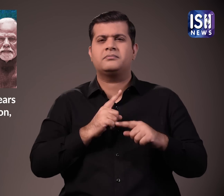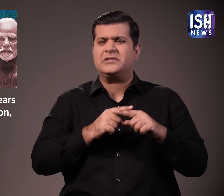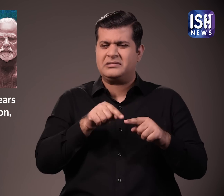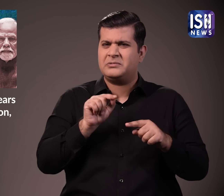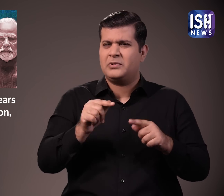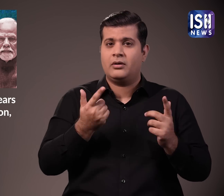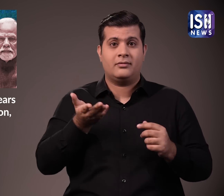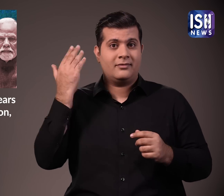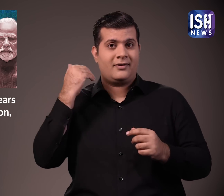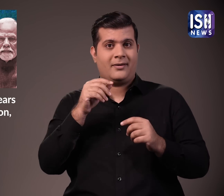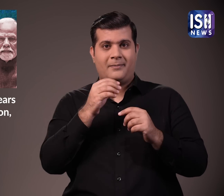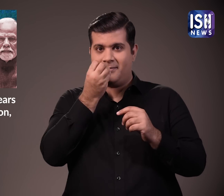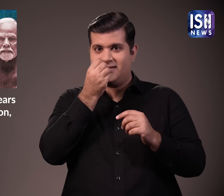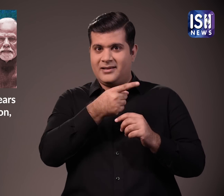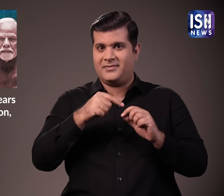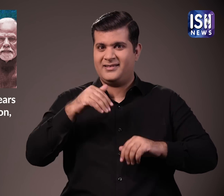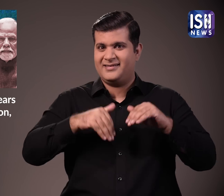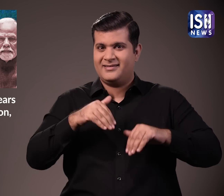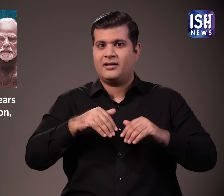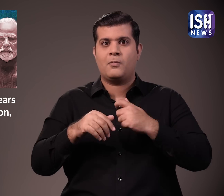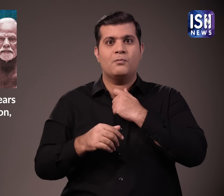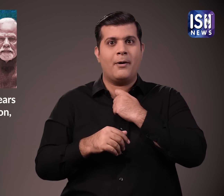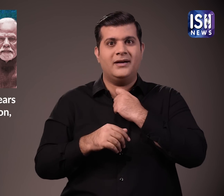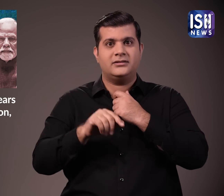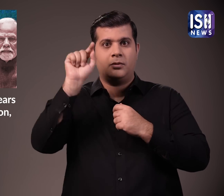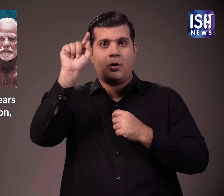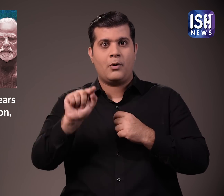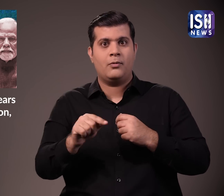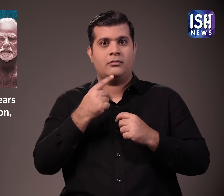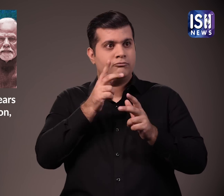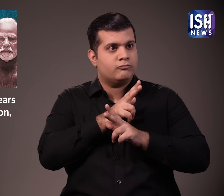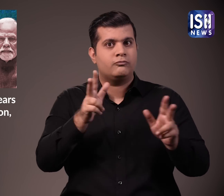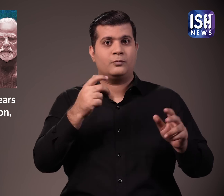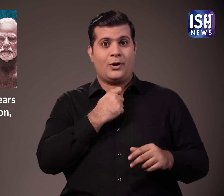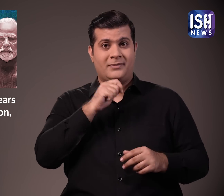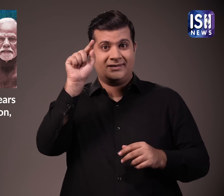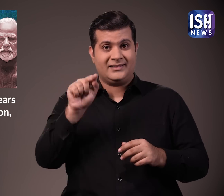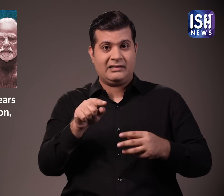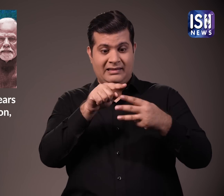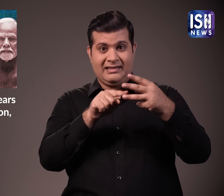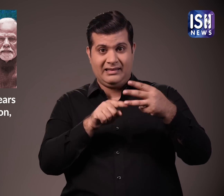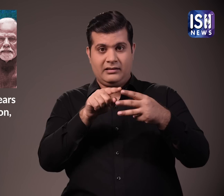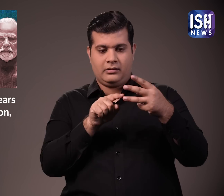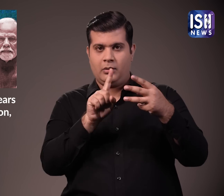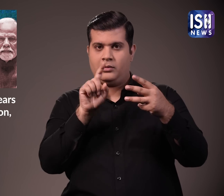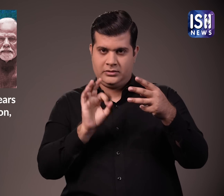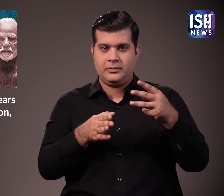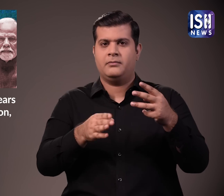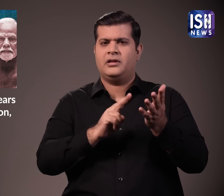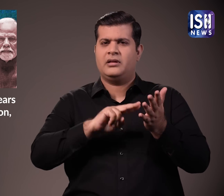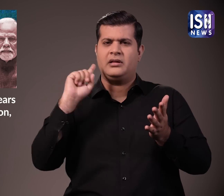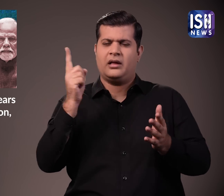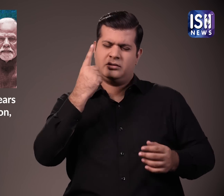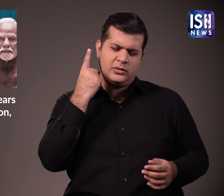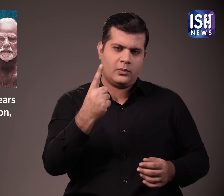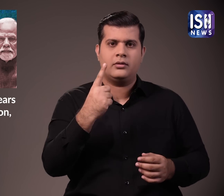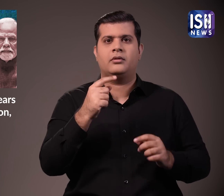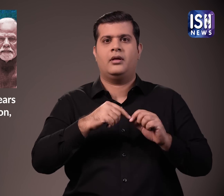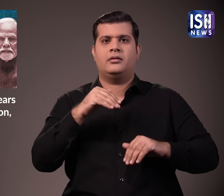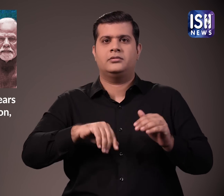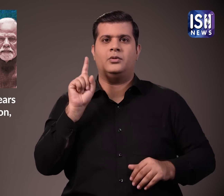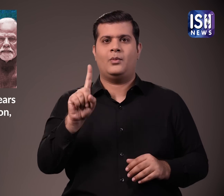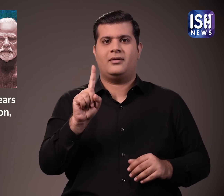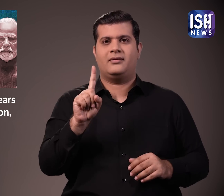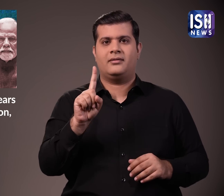One Nation, One Election was one of the top 3 promises of BJP’s 2024 electoral manifesto.